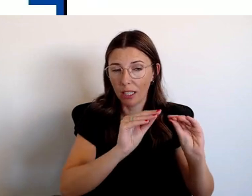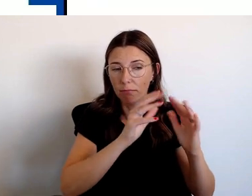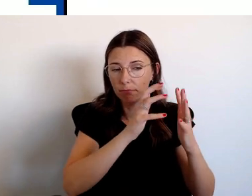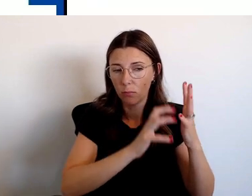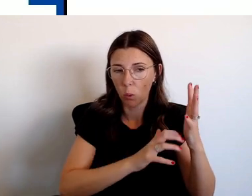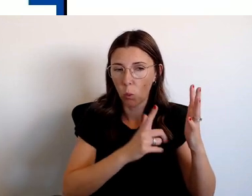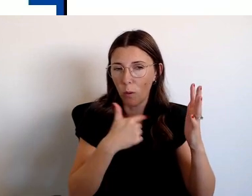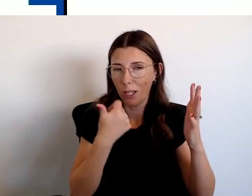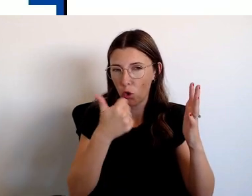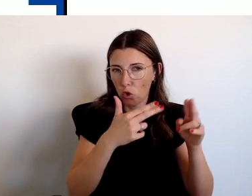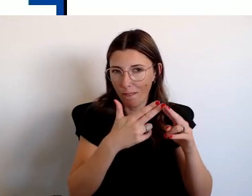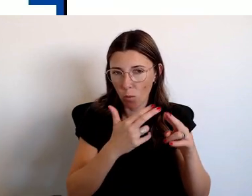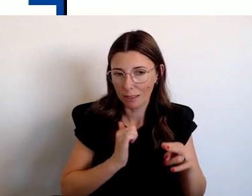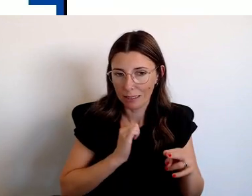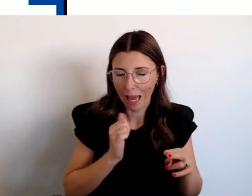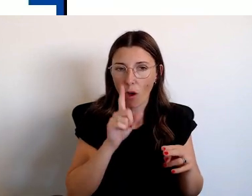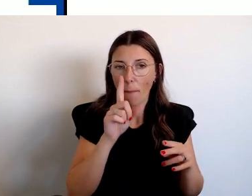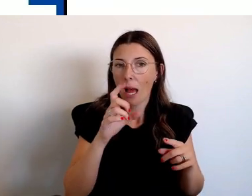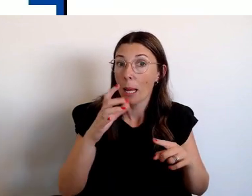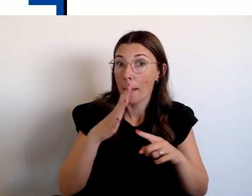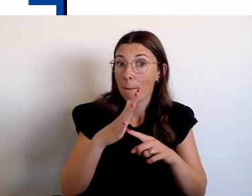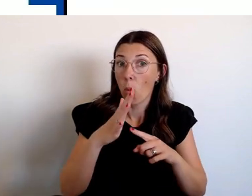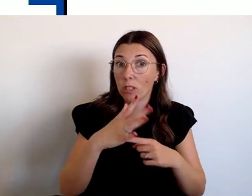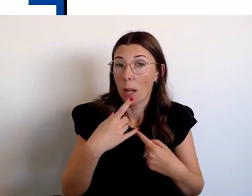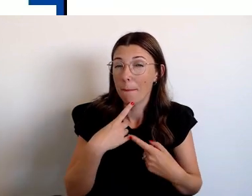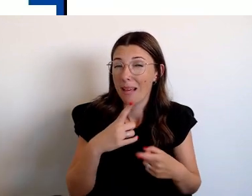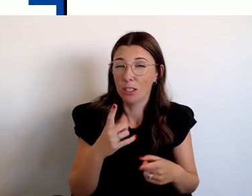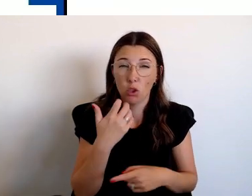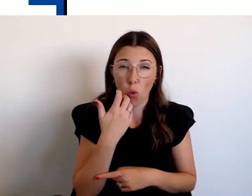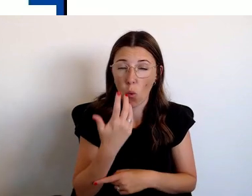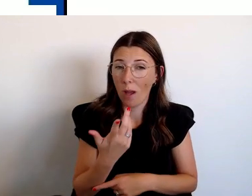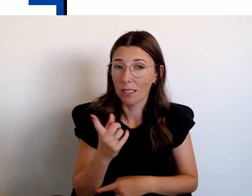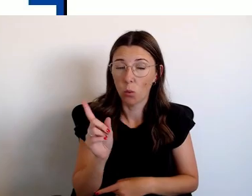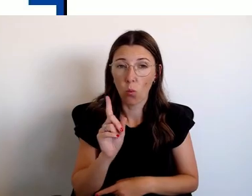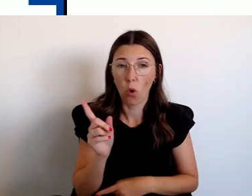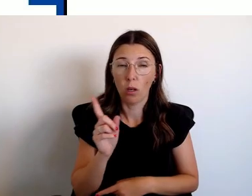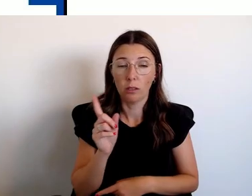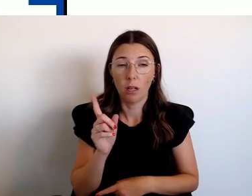But the key message that we always have is in terms of understanding...